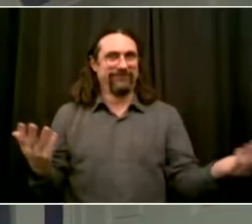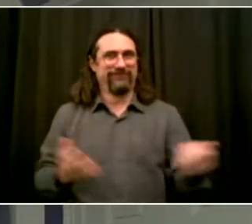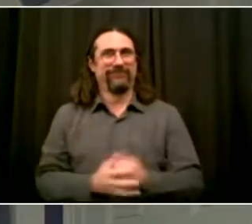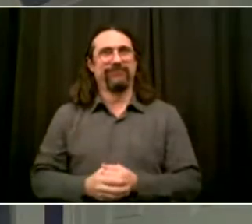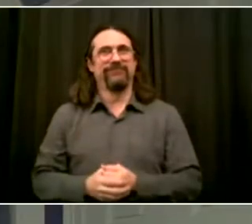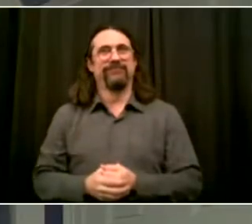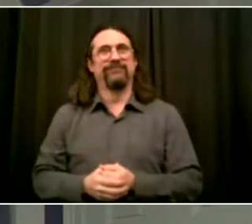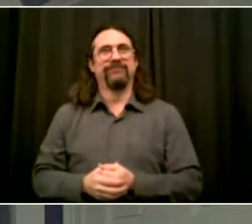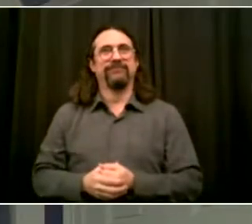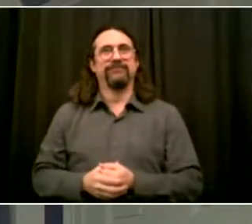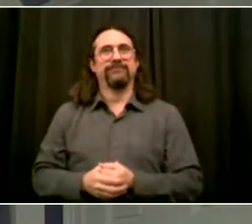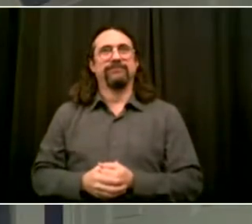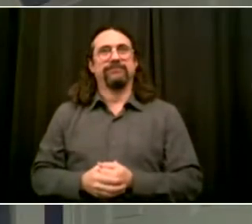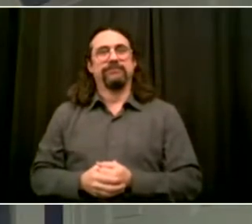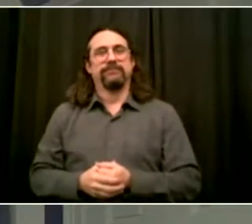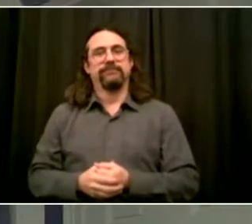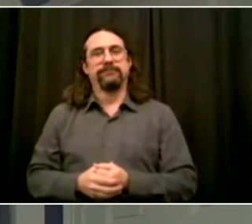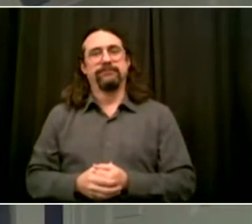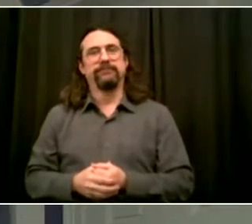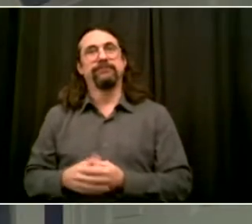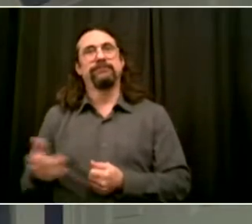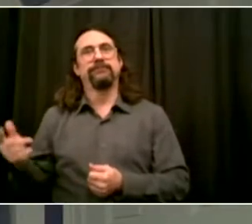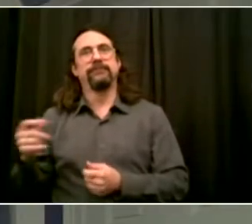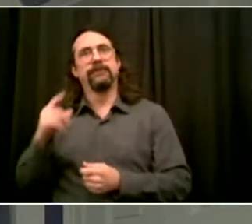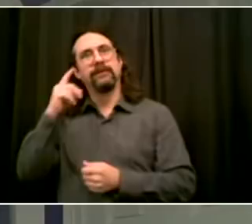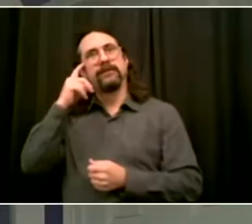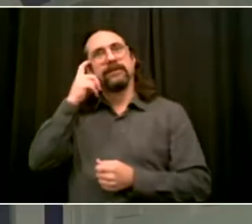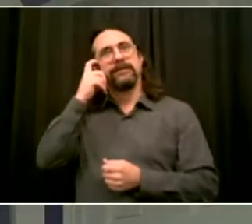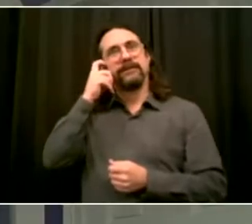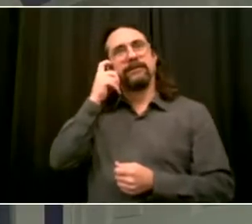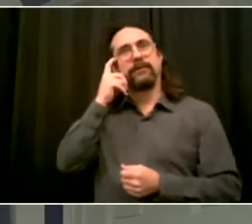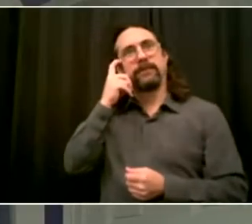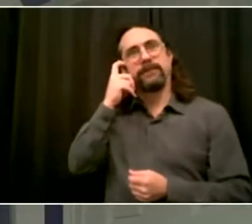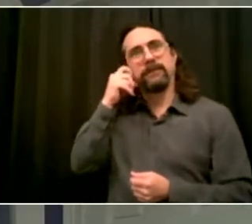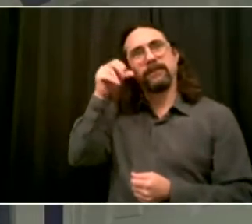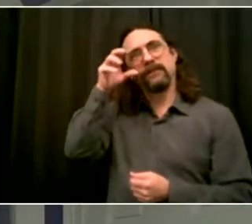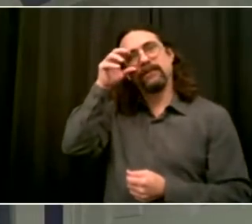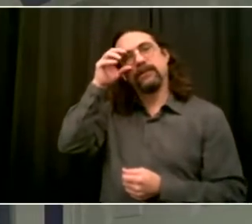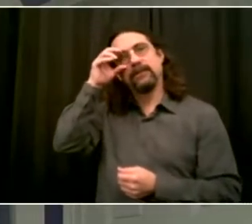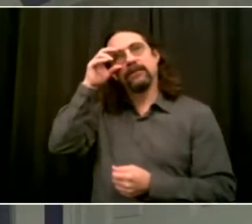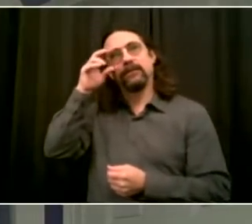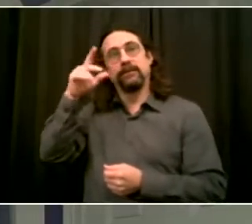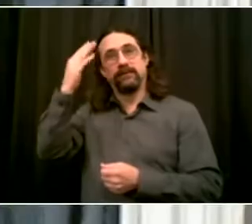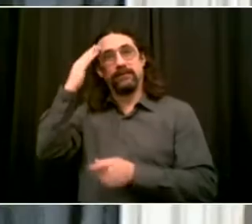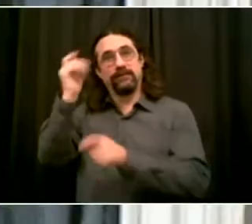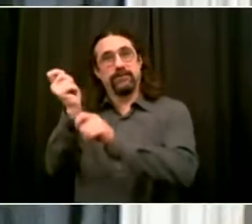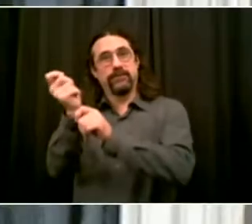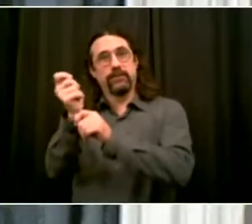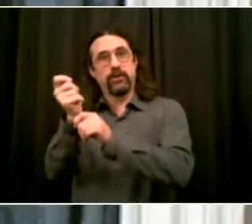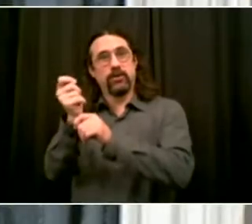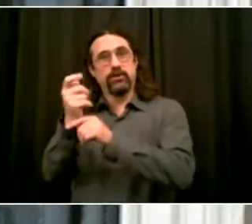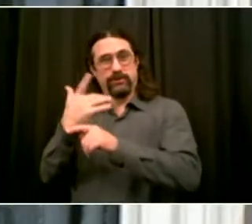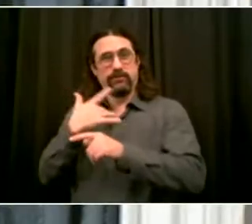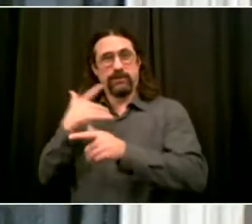SOON. I WILL SAY